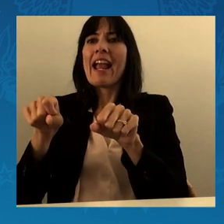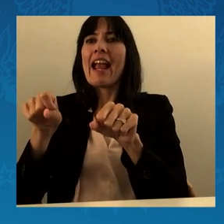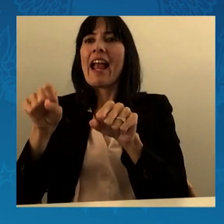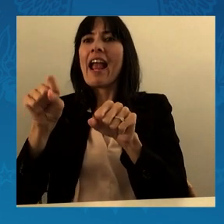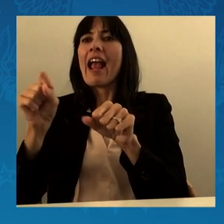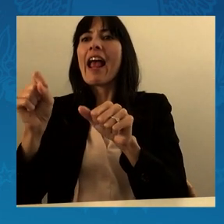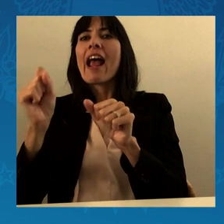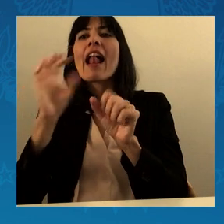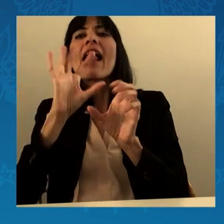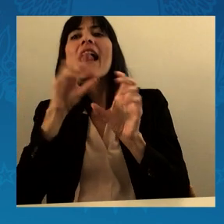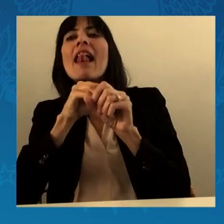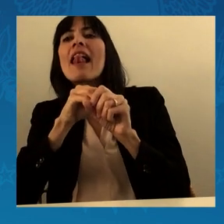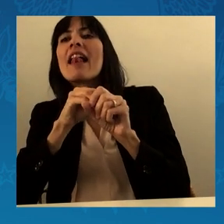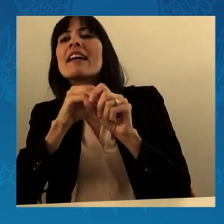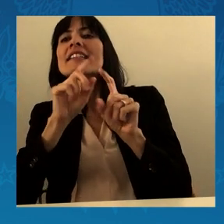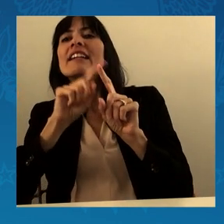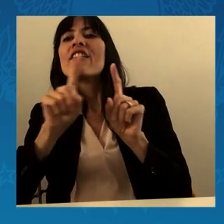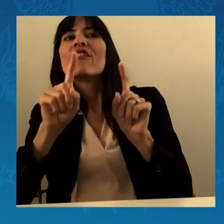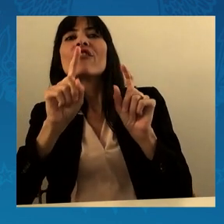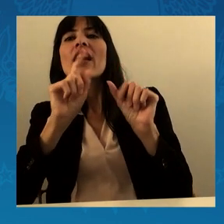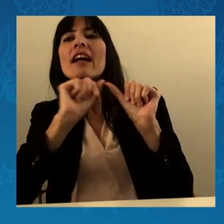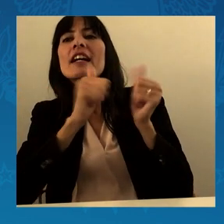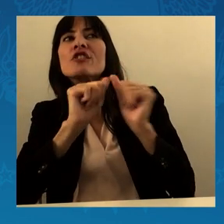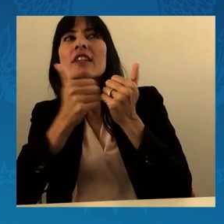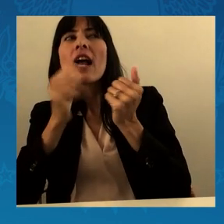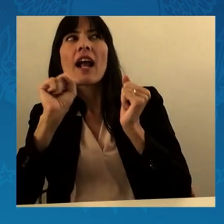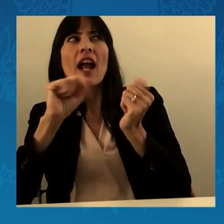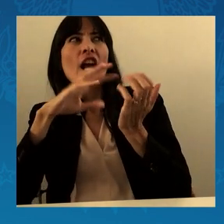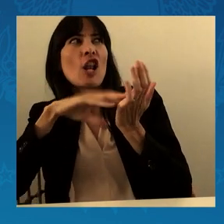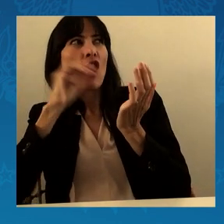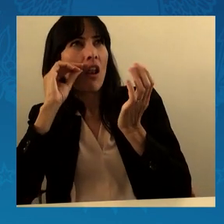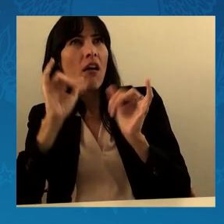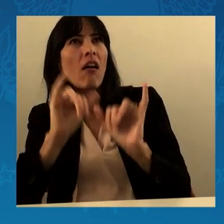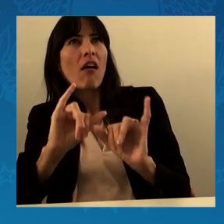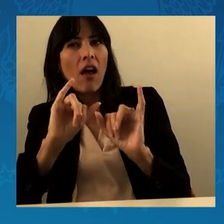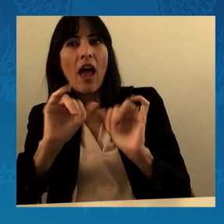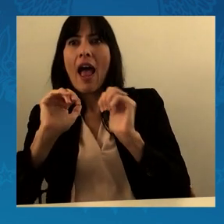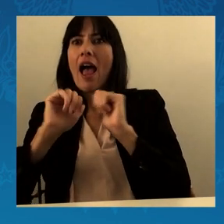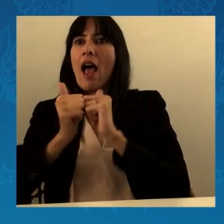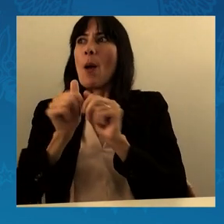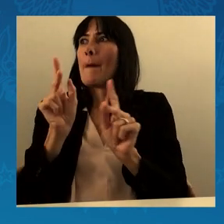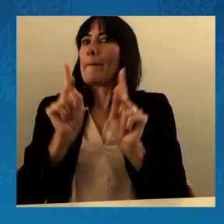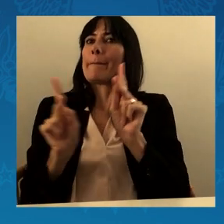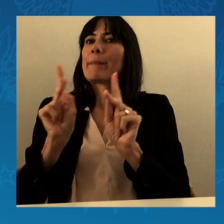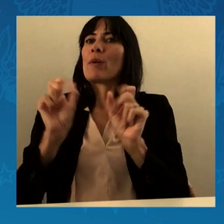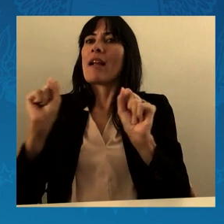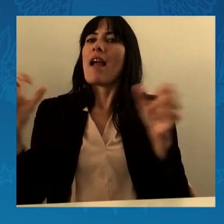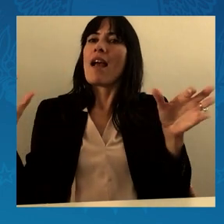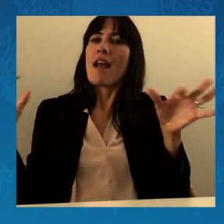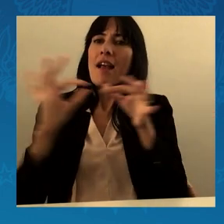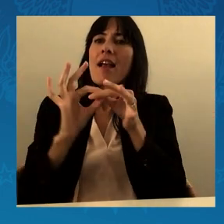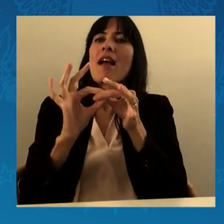that we have as humans to engage in the. Research and study. So that's wonderful that you're over there.